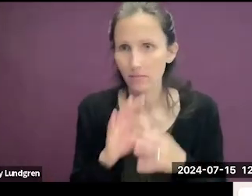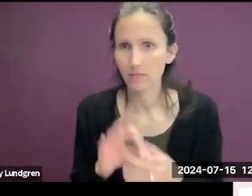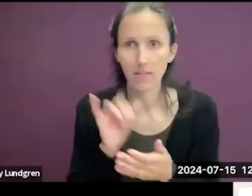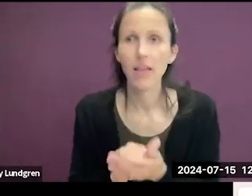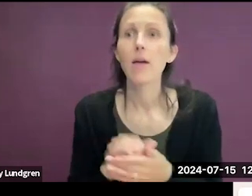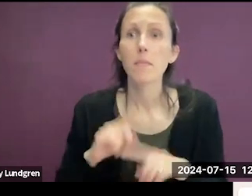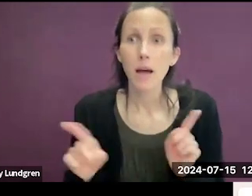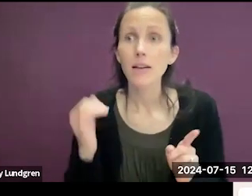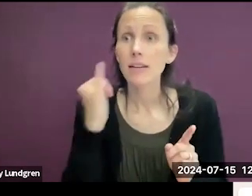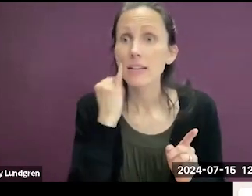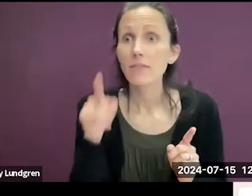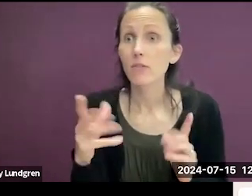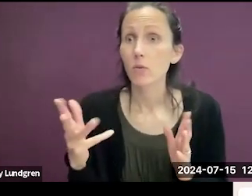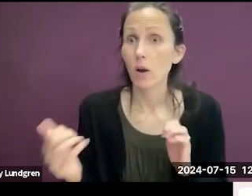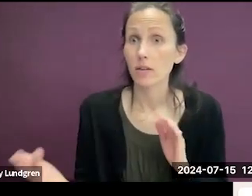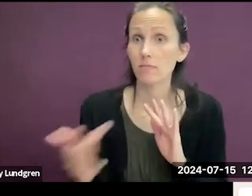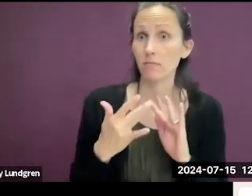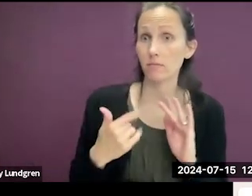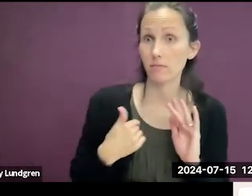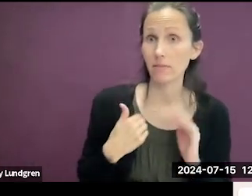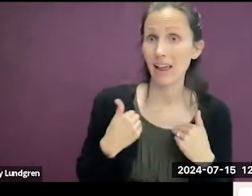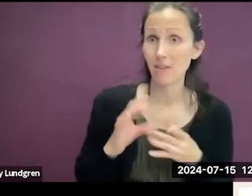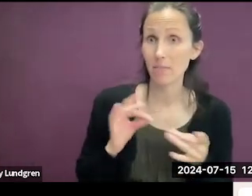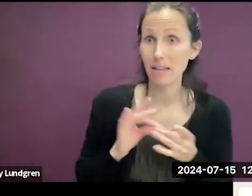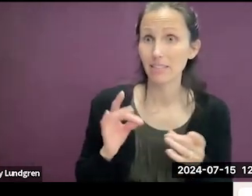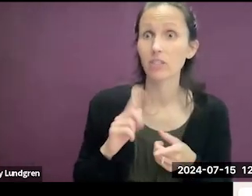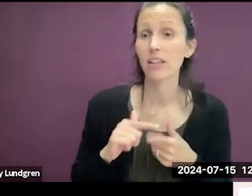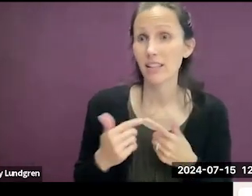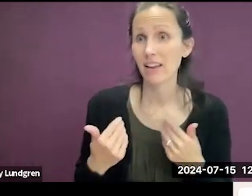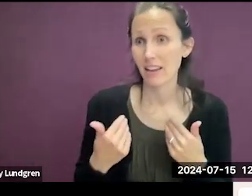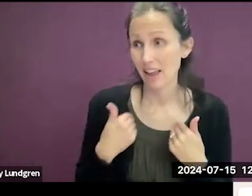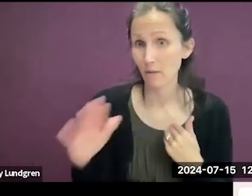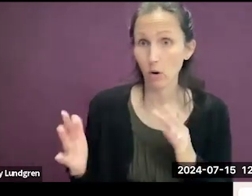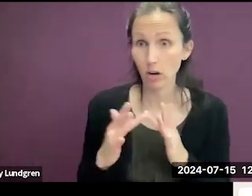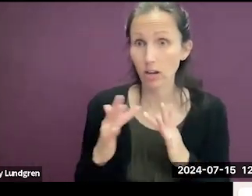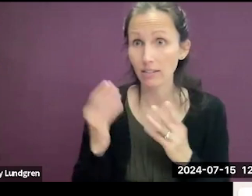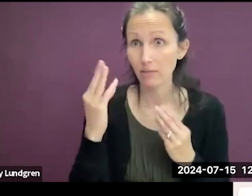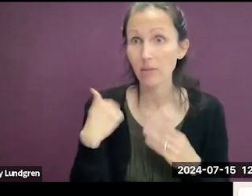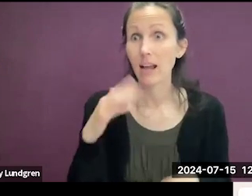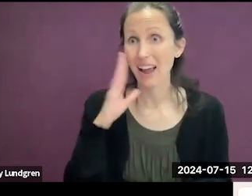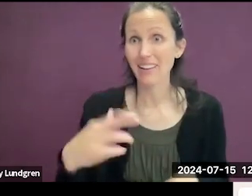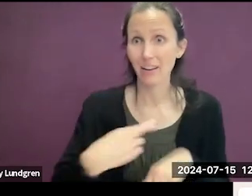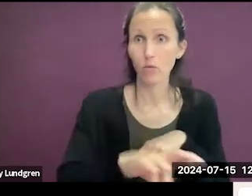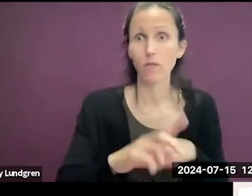But if you would like to send me a message so I have your contact information, I'll get you in touch with someone who can answer those questions for you.